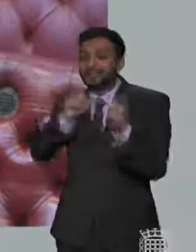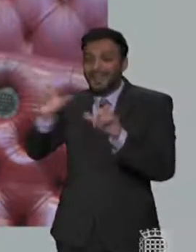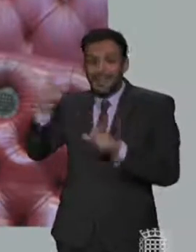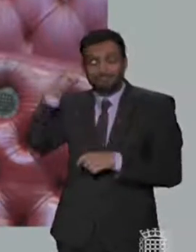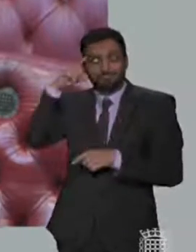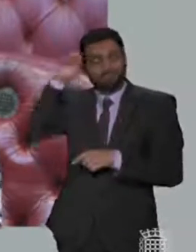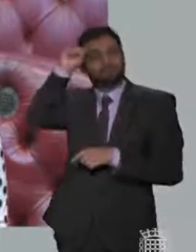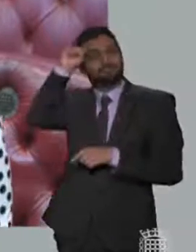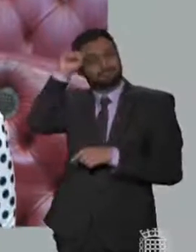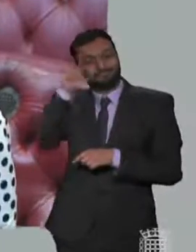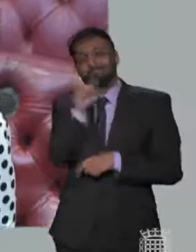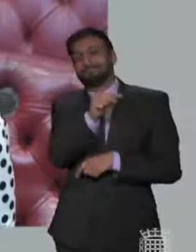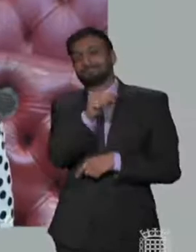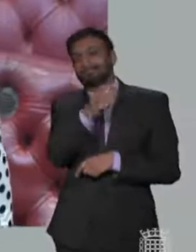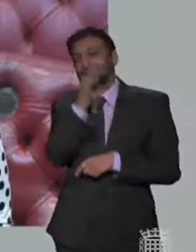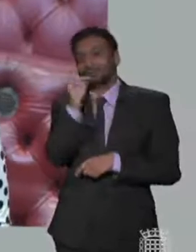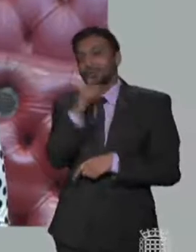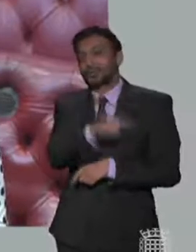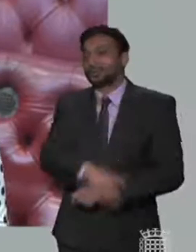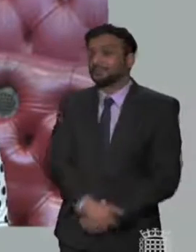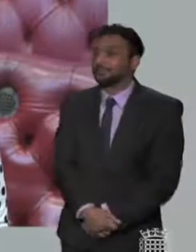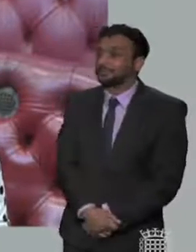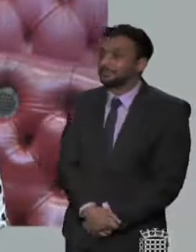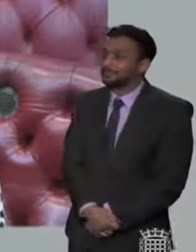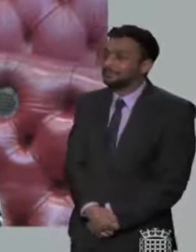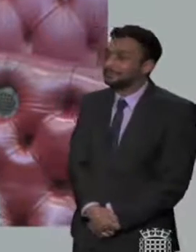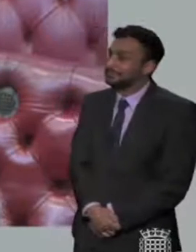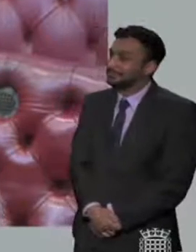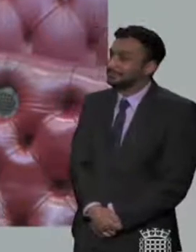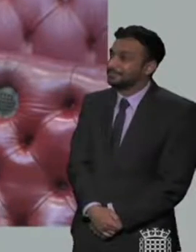as has been set out already there are some 90 000 people in the uk